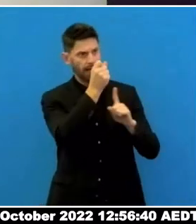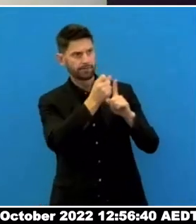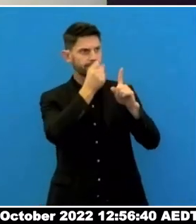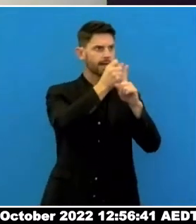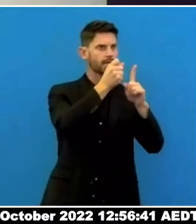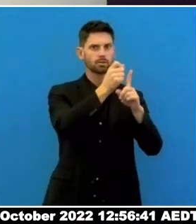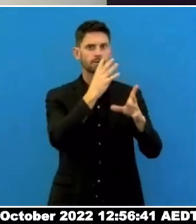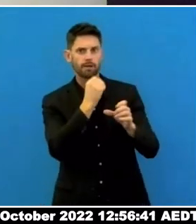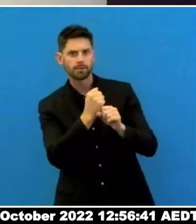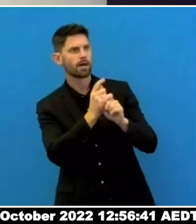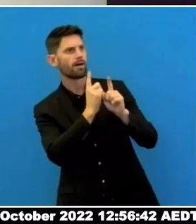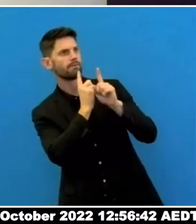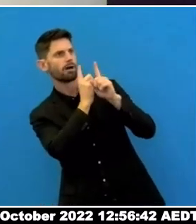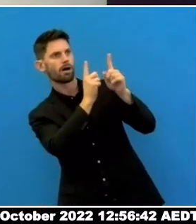and it provides advice to government.